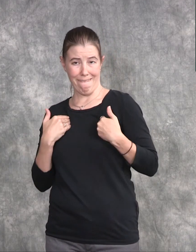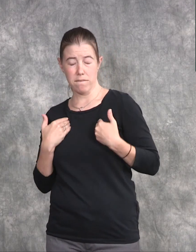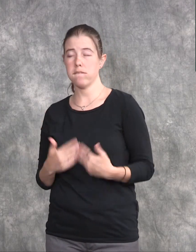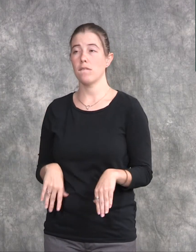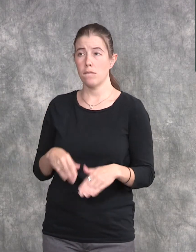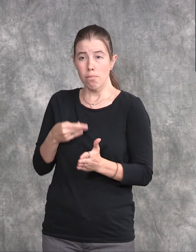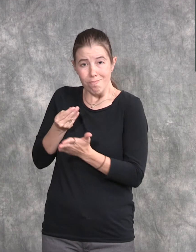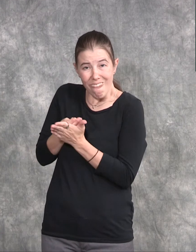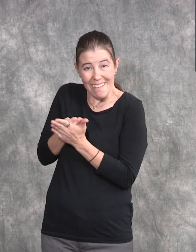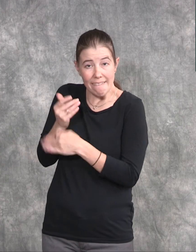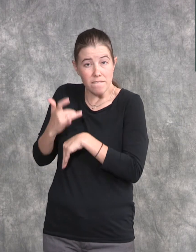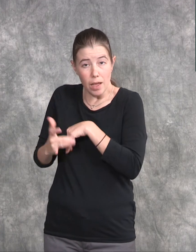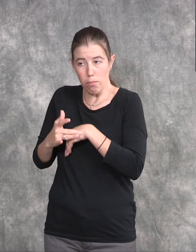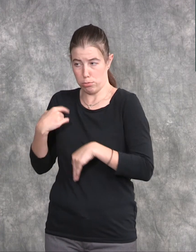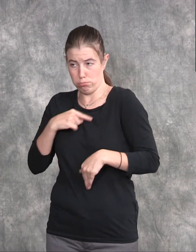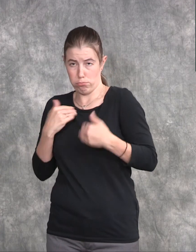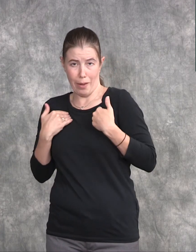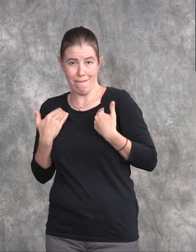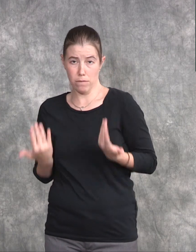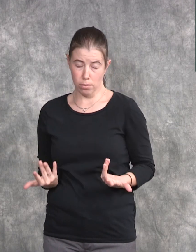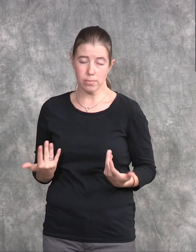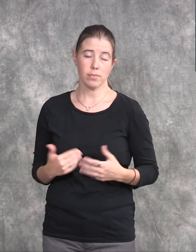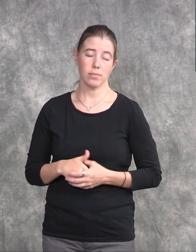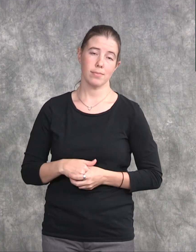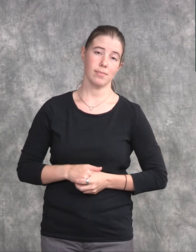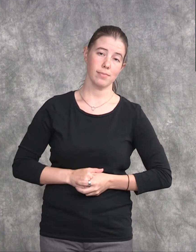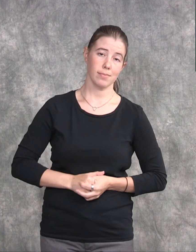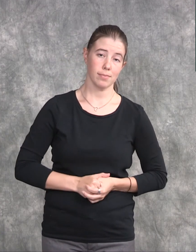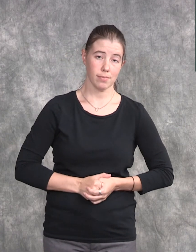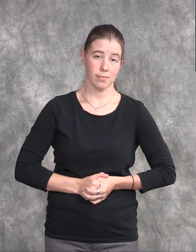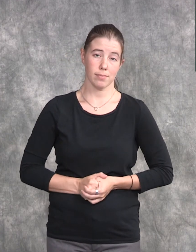If we have staff available and if we have funding available.